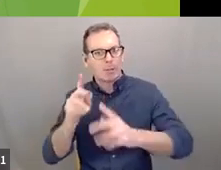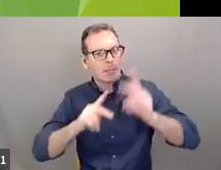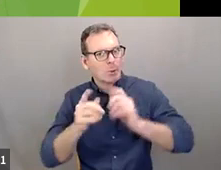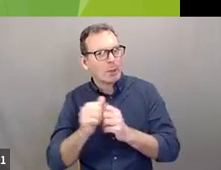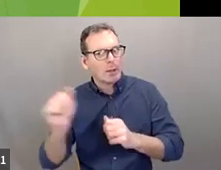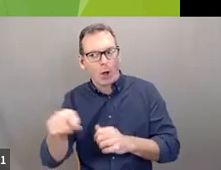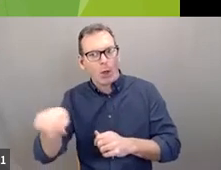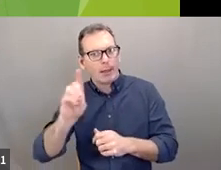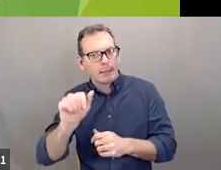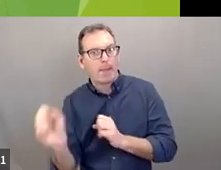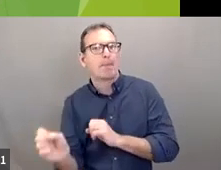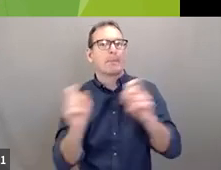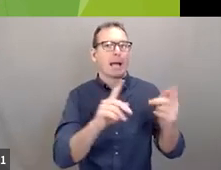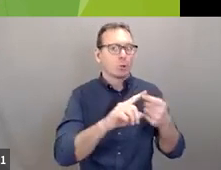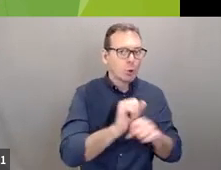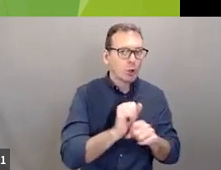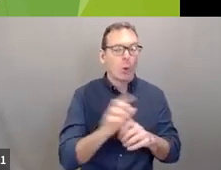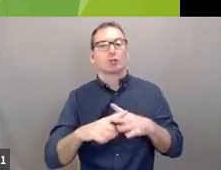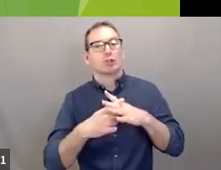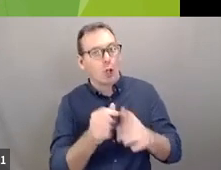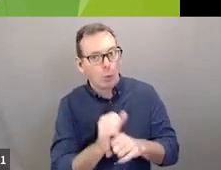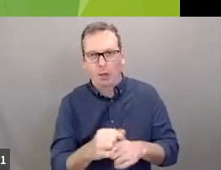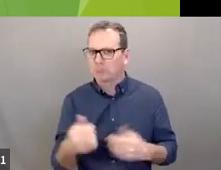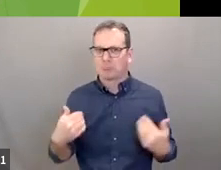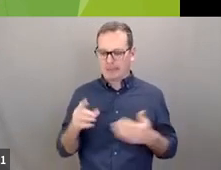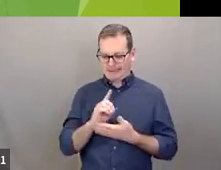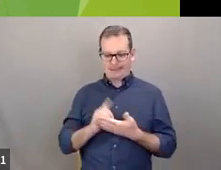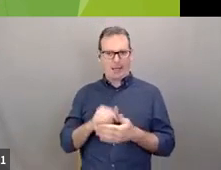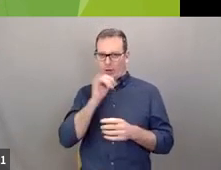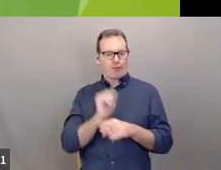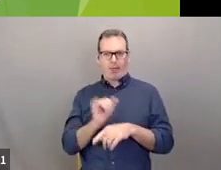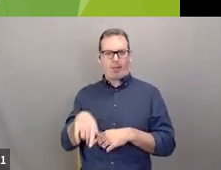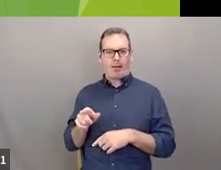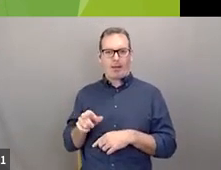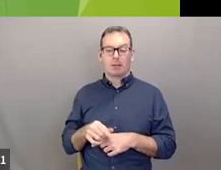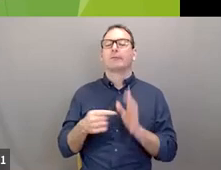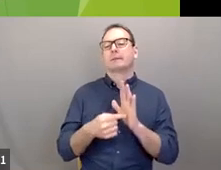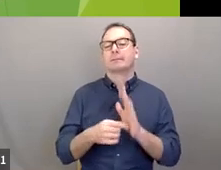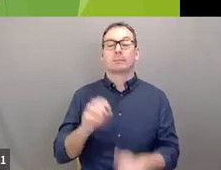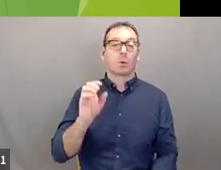to work or back to work for instance Ontario Disability Support Program the ODSP is not